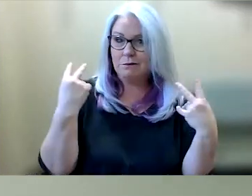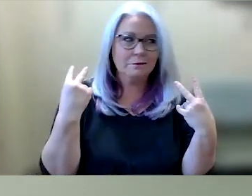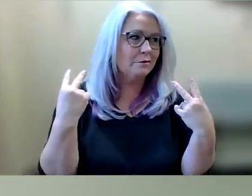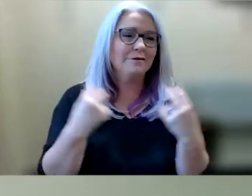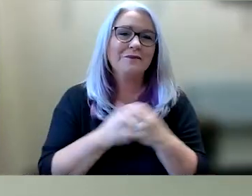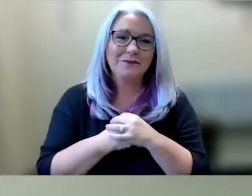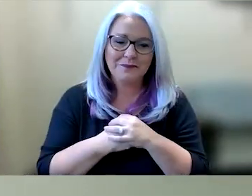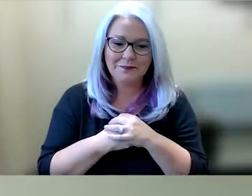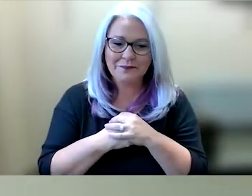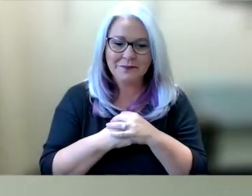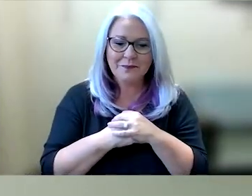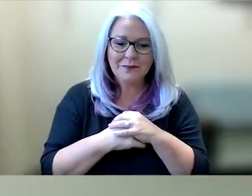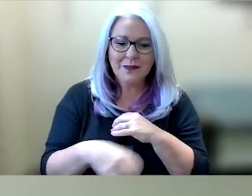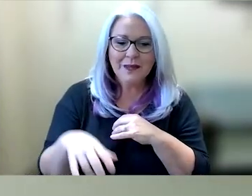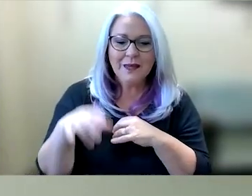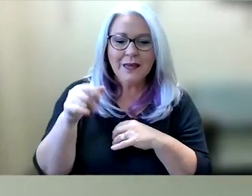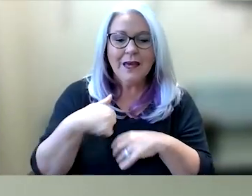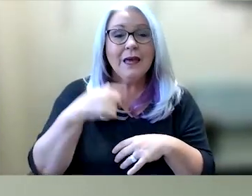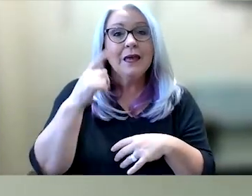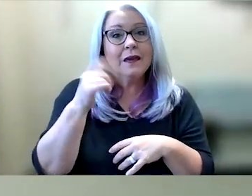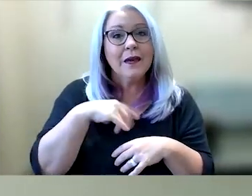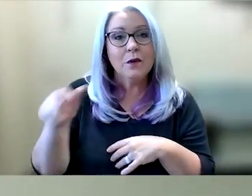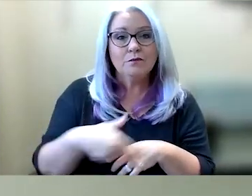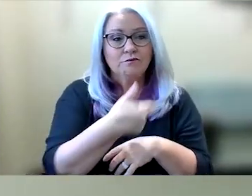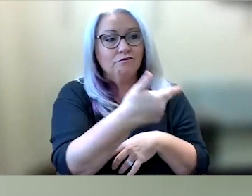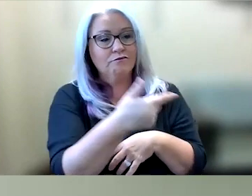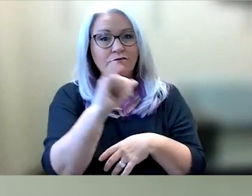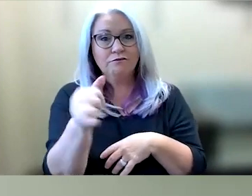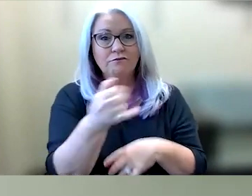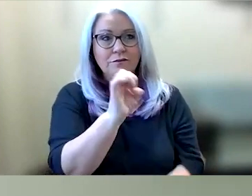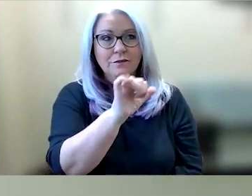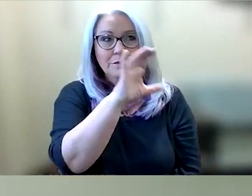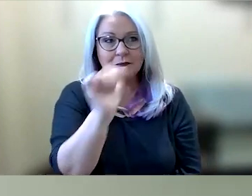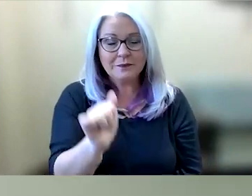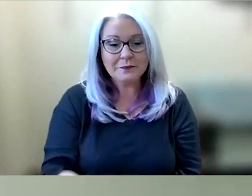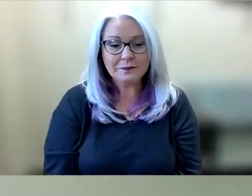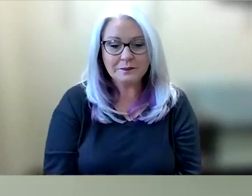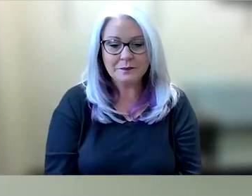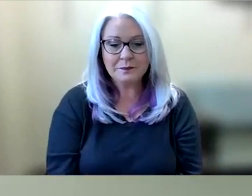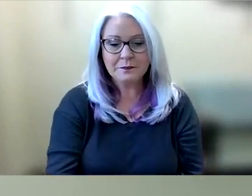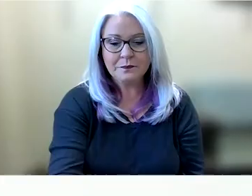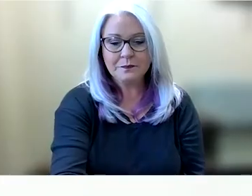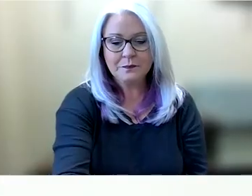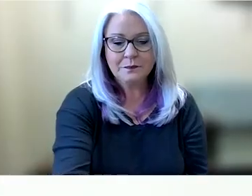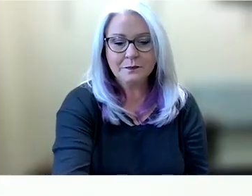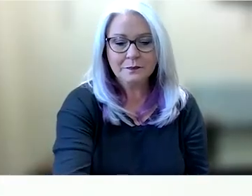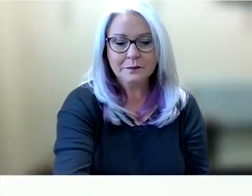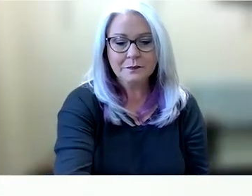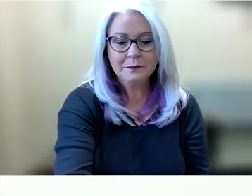I will pass it to Jessica. Thank you. Hi, everyone. My name is